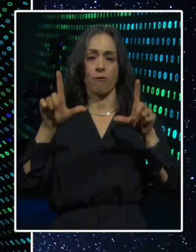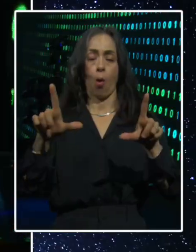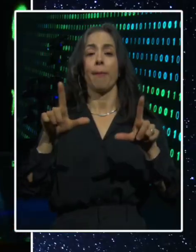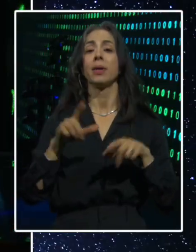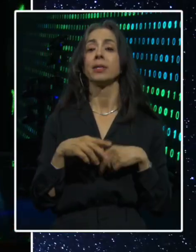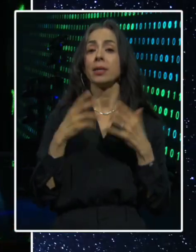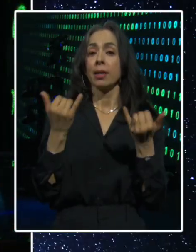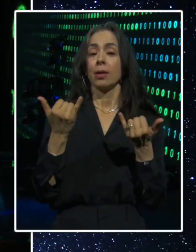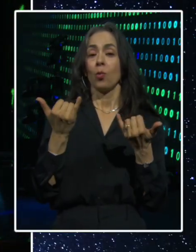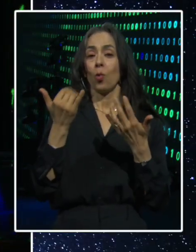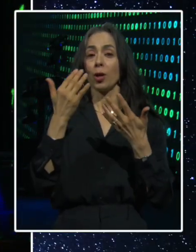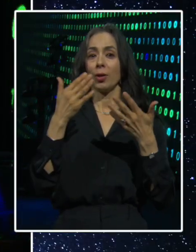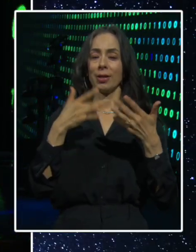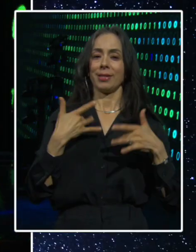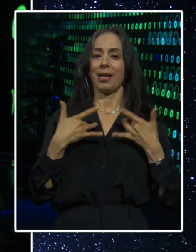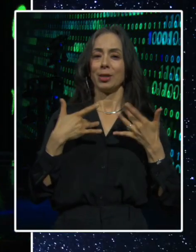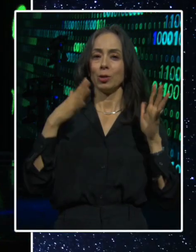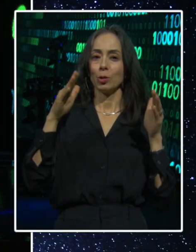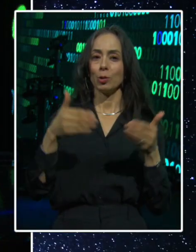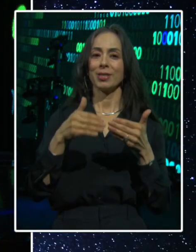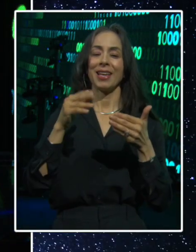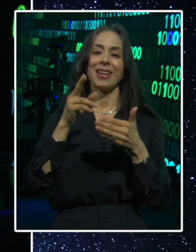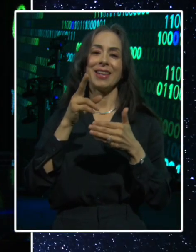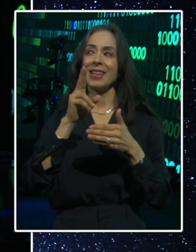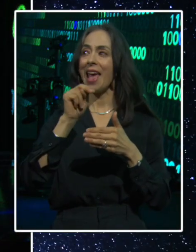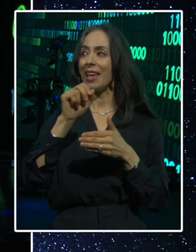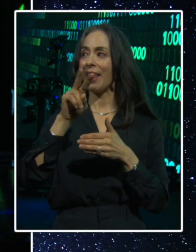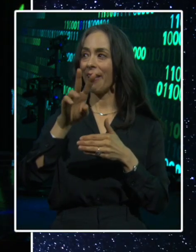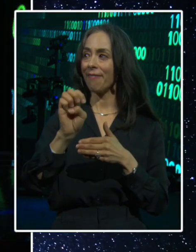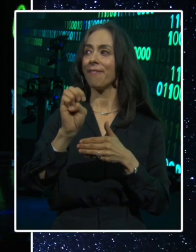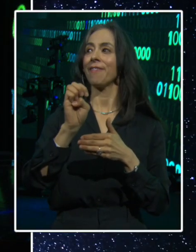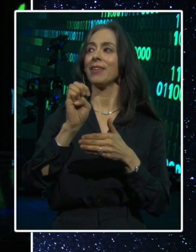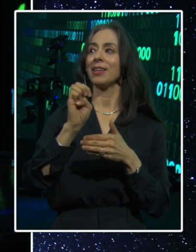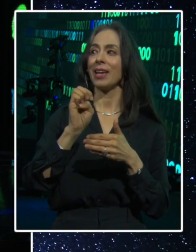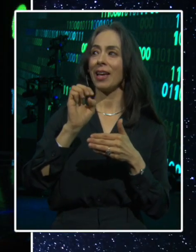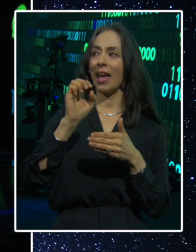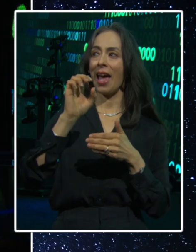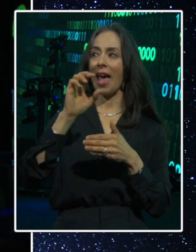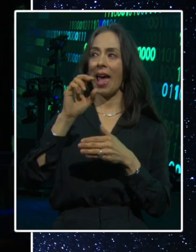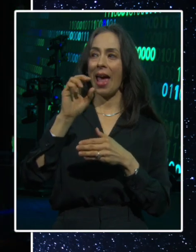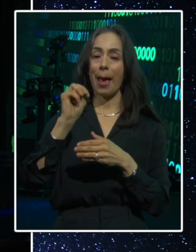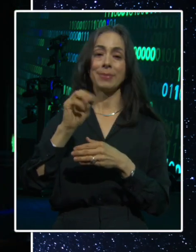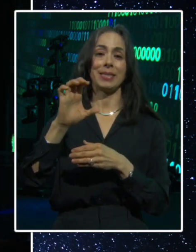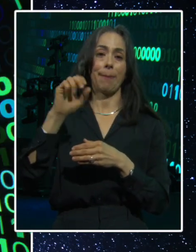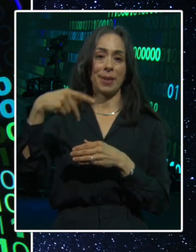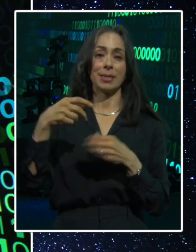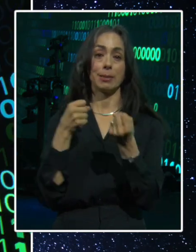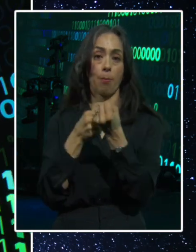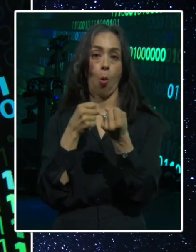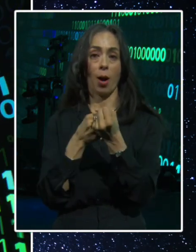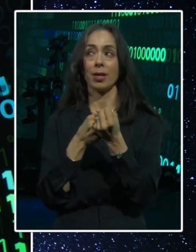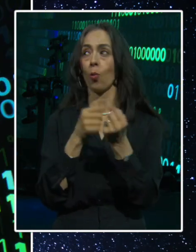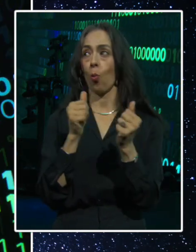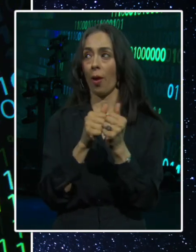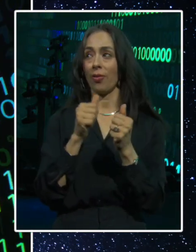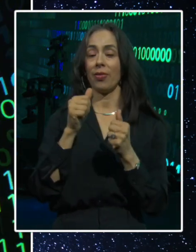And today, I'm excited to share that we are introducing native MCP support in the X10000.